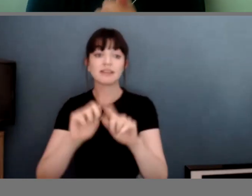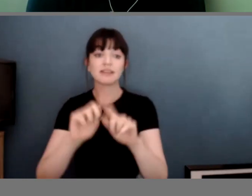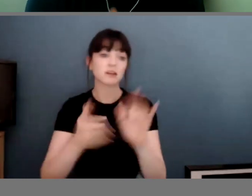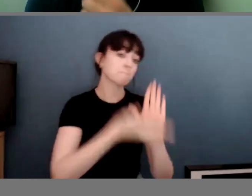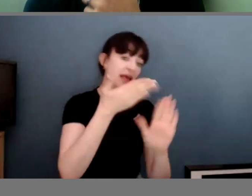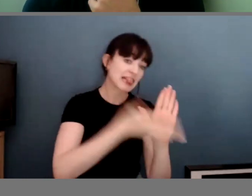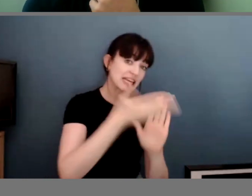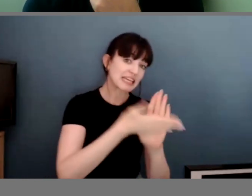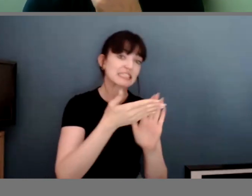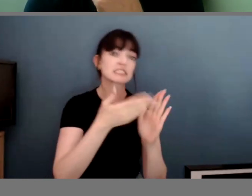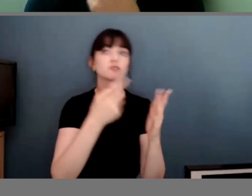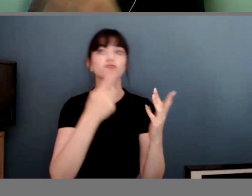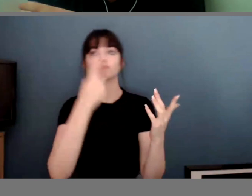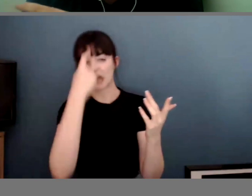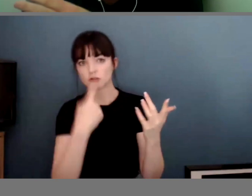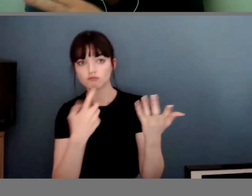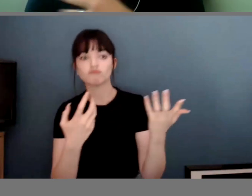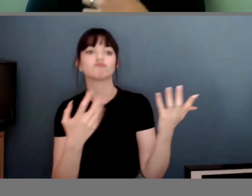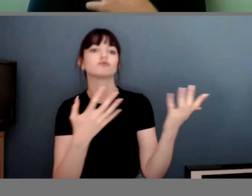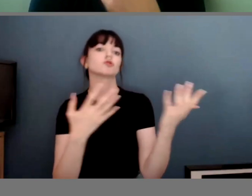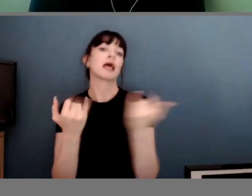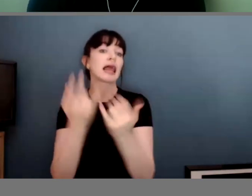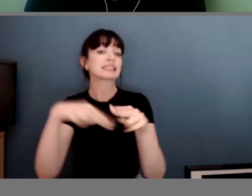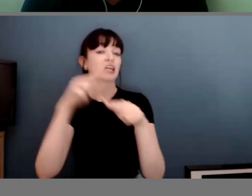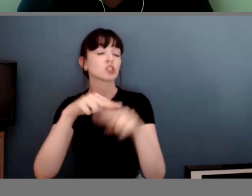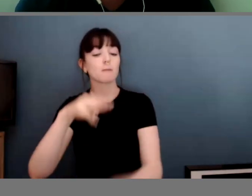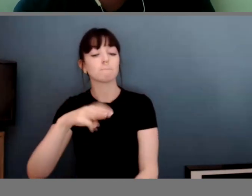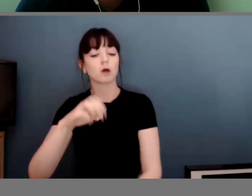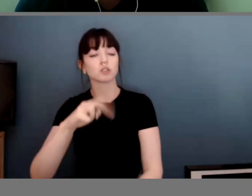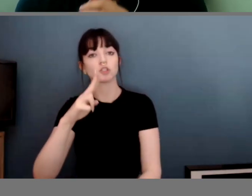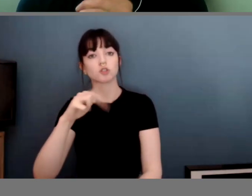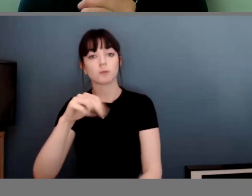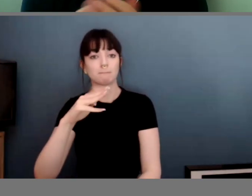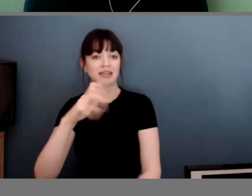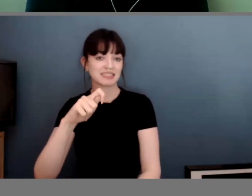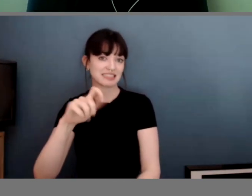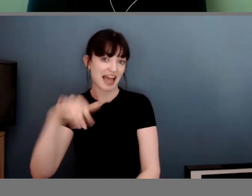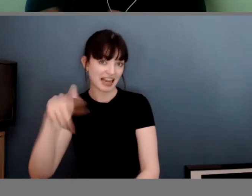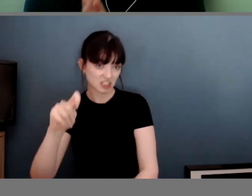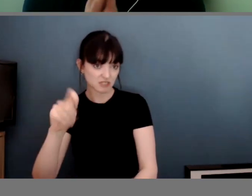Monuments within the meaning of the National Monuments Act. Heritage building or park,